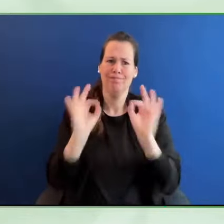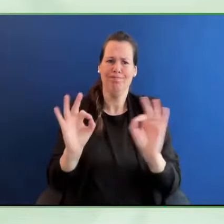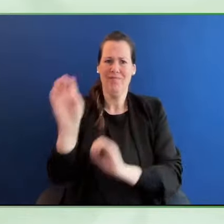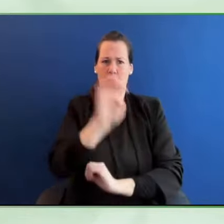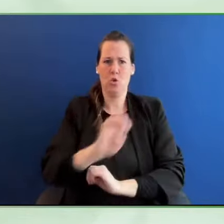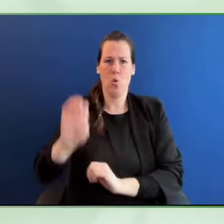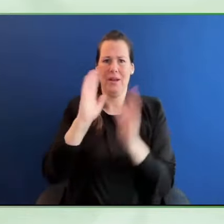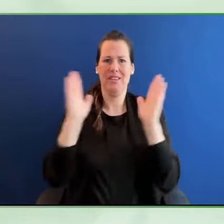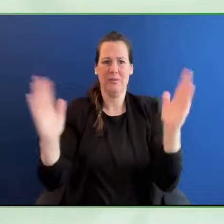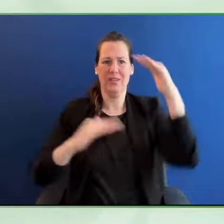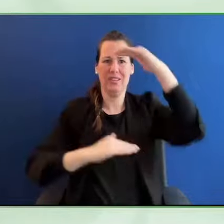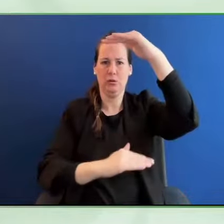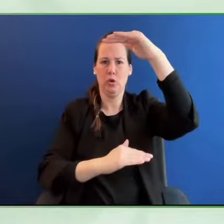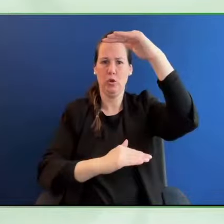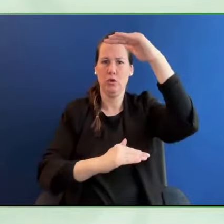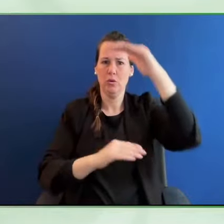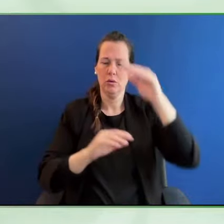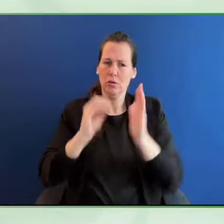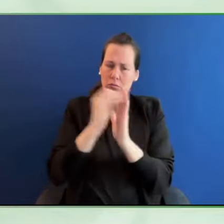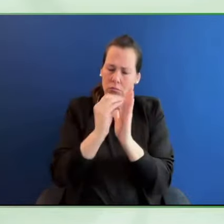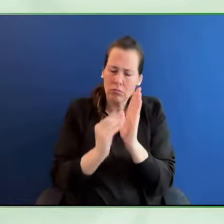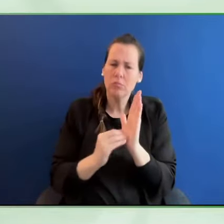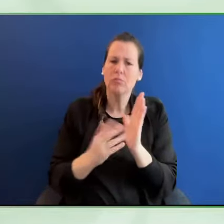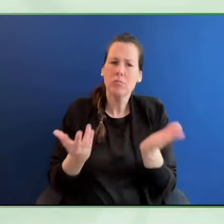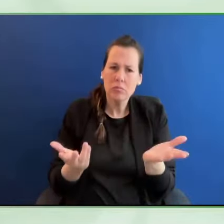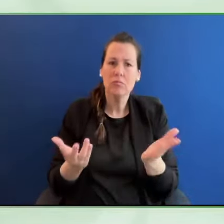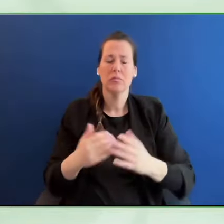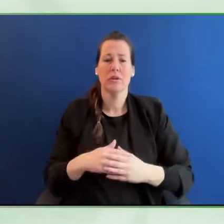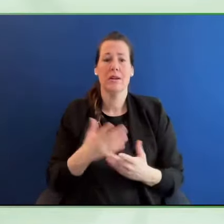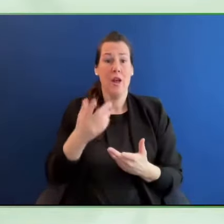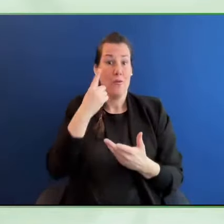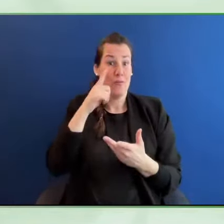How can we imagine this process and information flow?